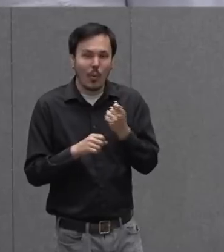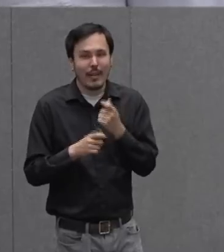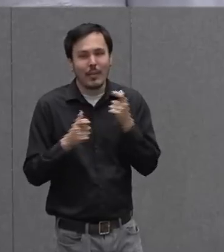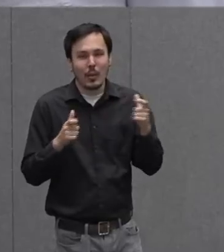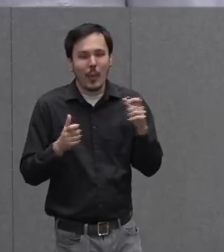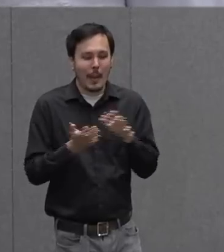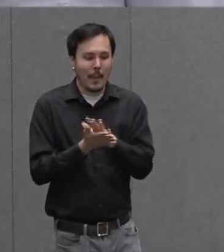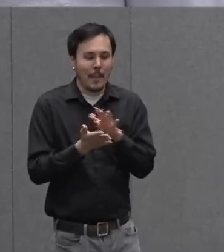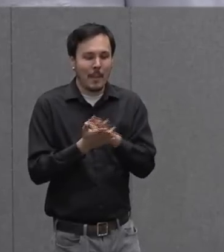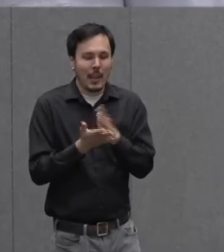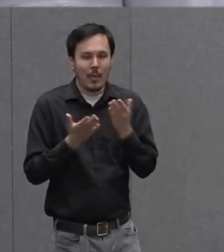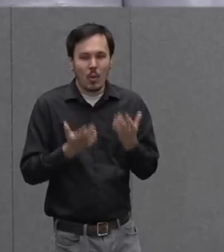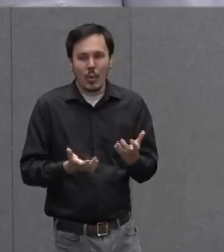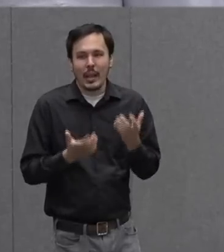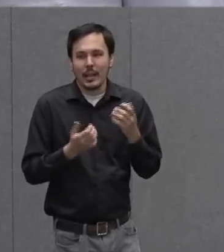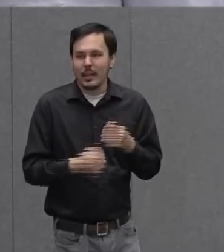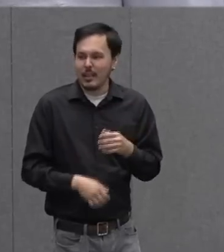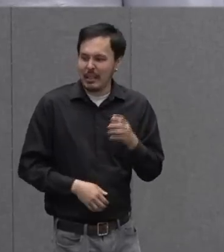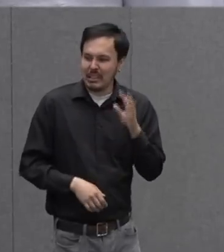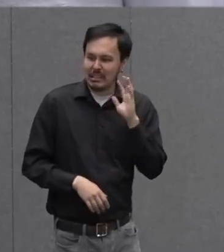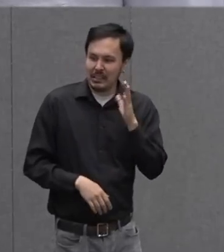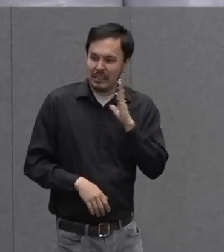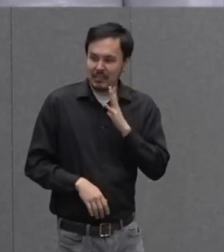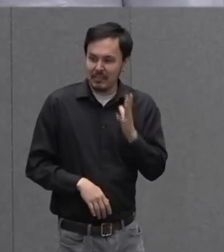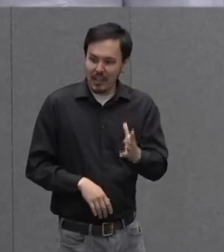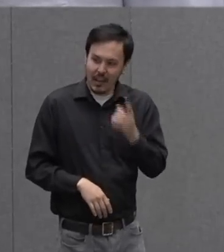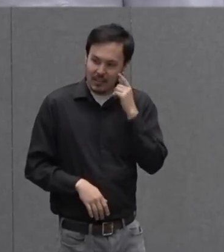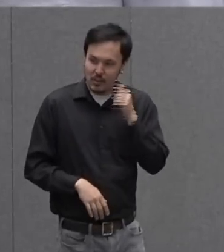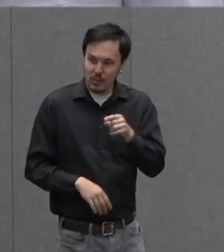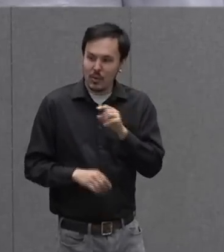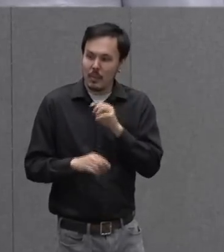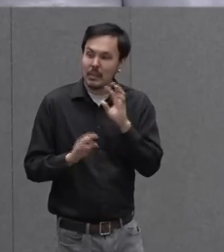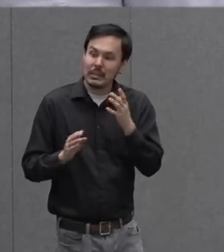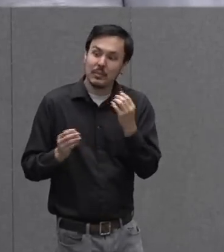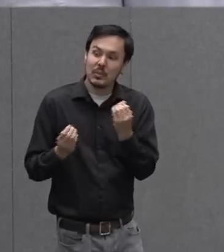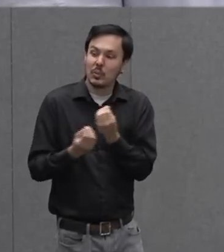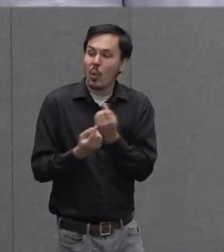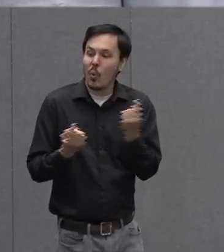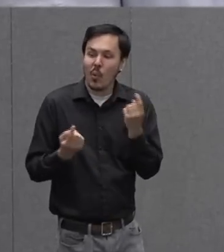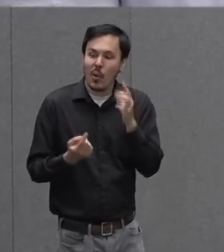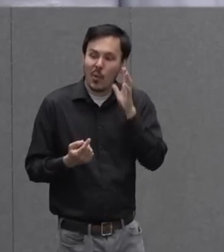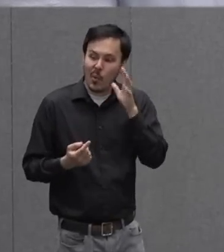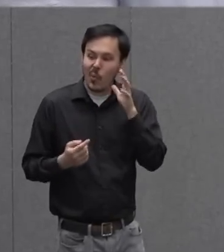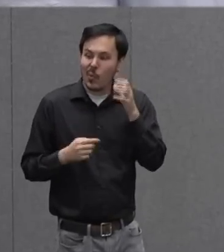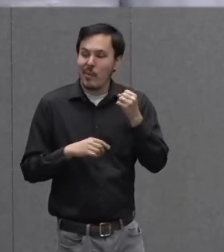That's fine for you, but it looks as though no one will ever beat me.